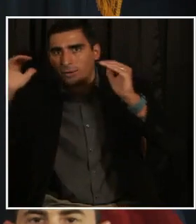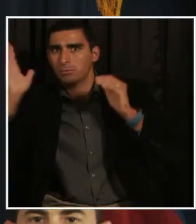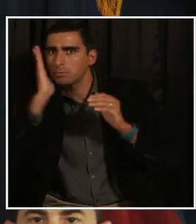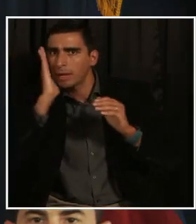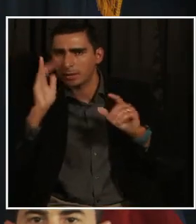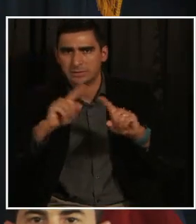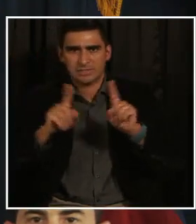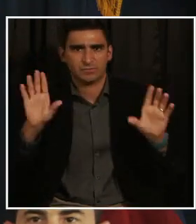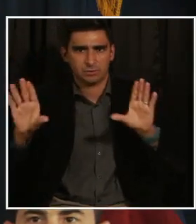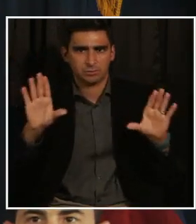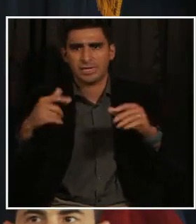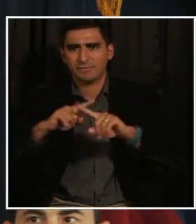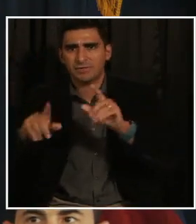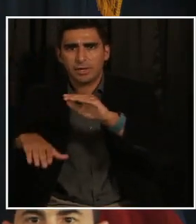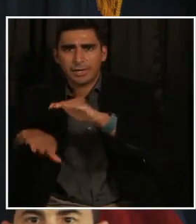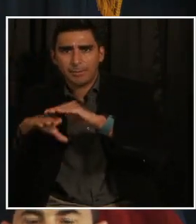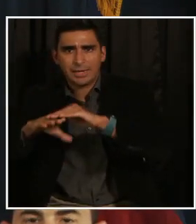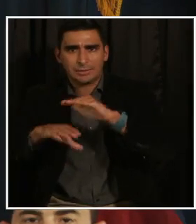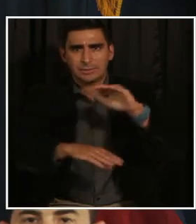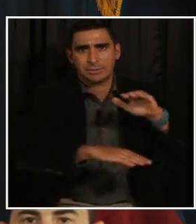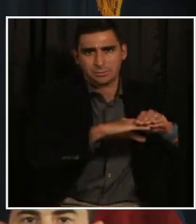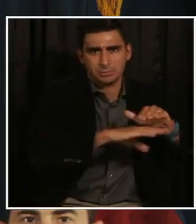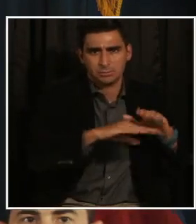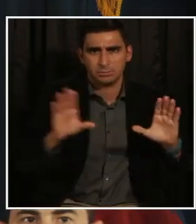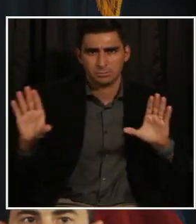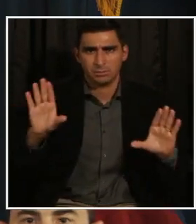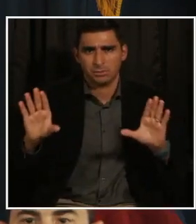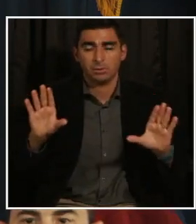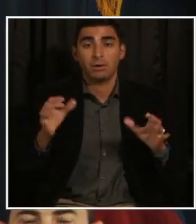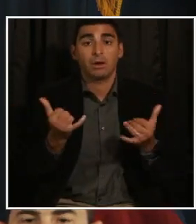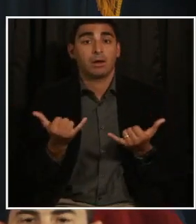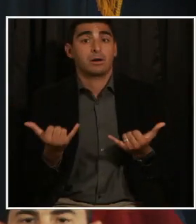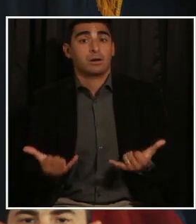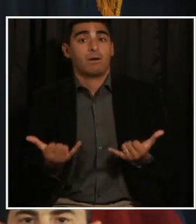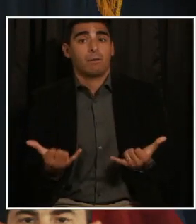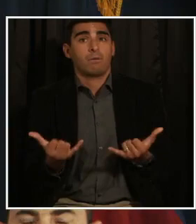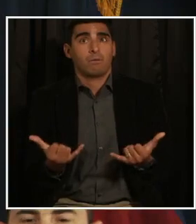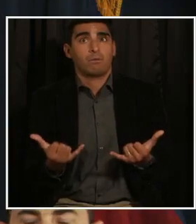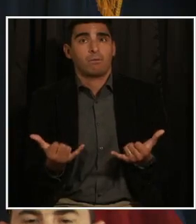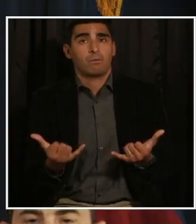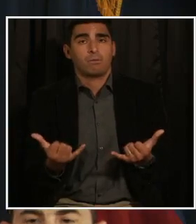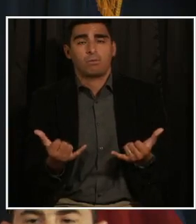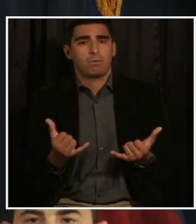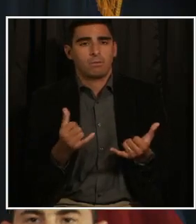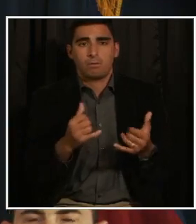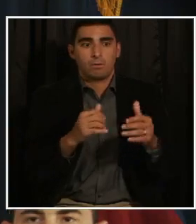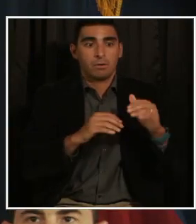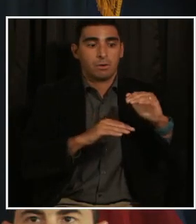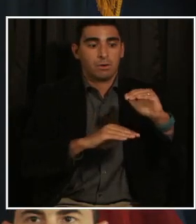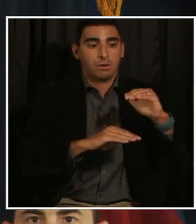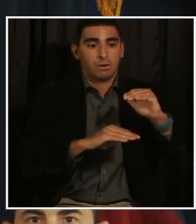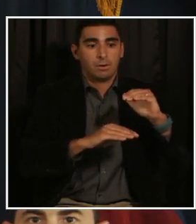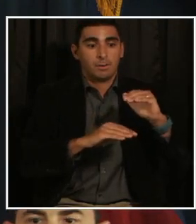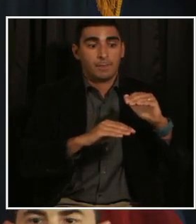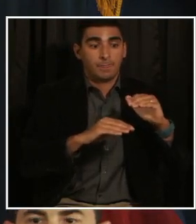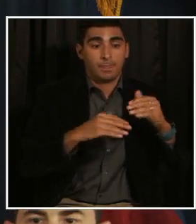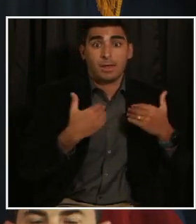different capacity restrictions we are currently not in jeopardy of exceeding our pediatric or our